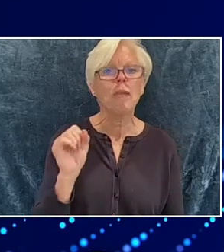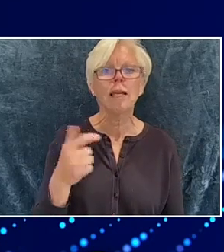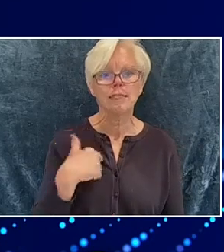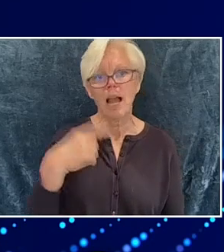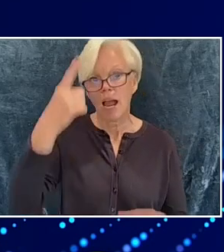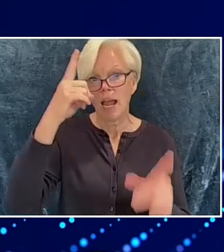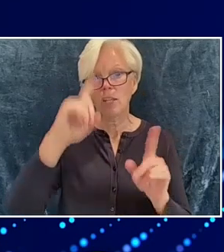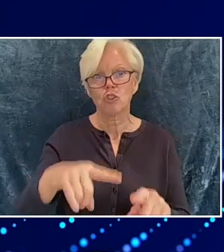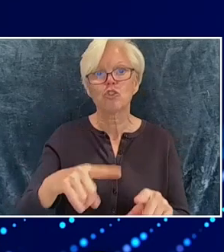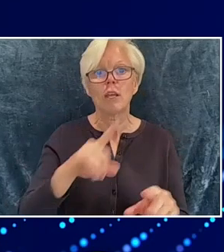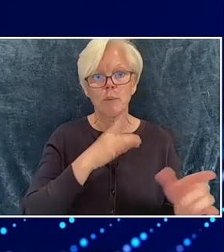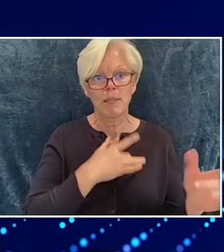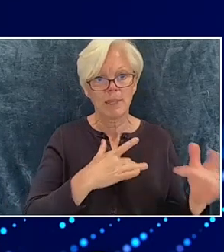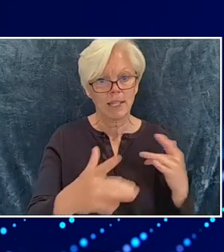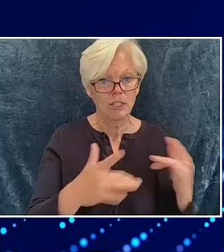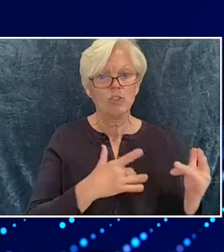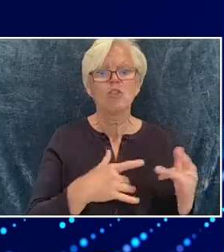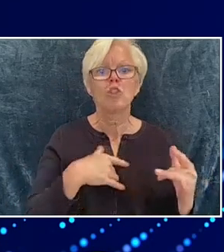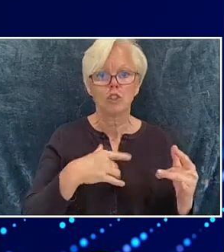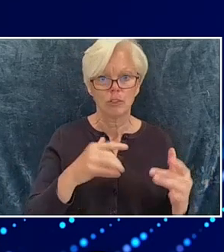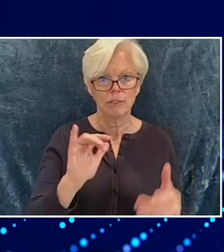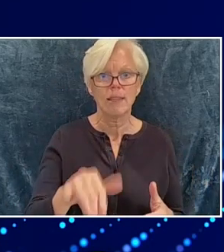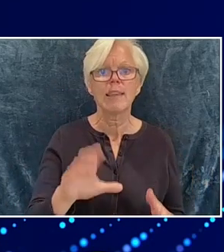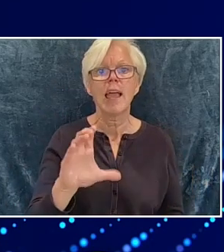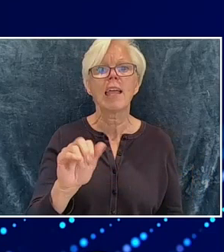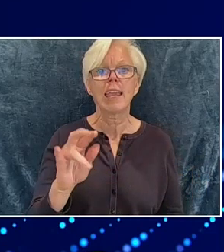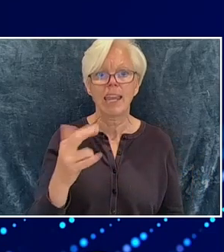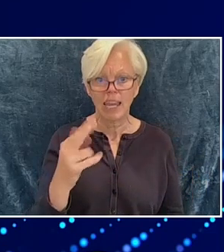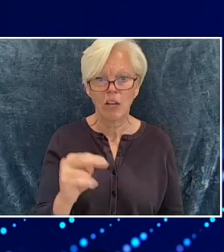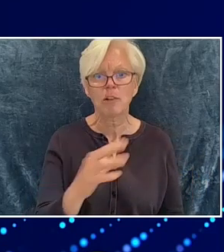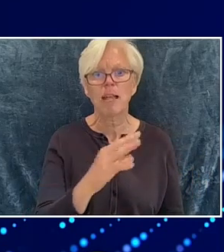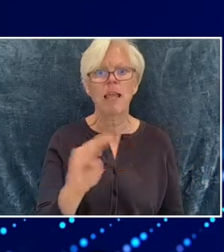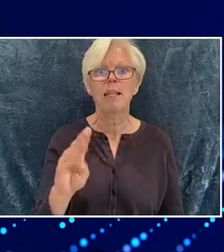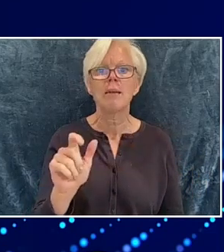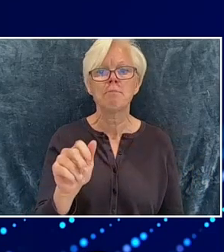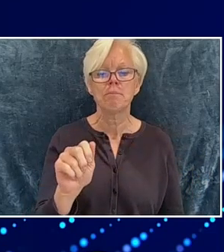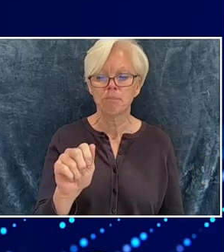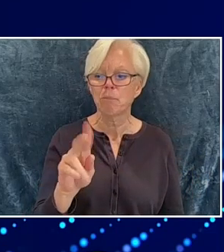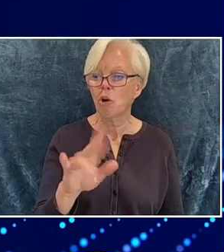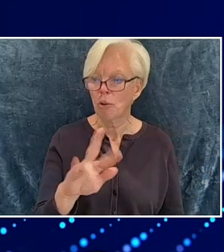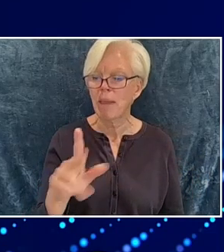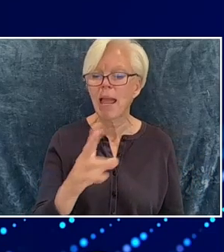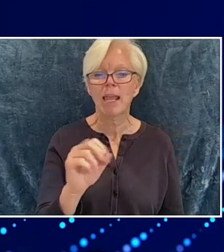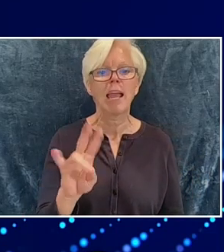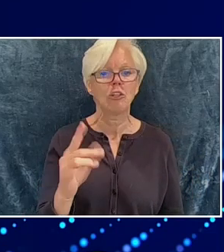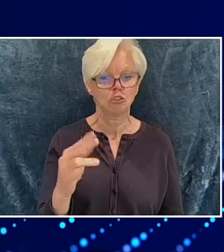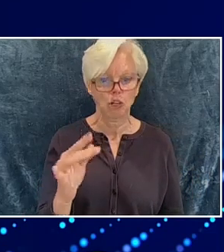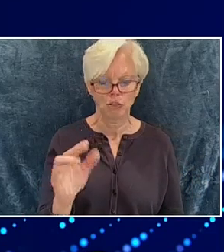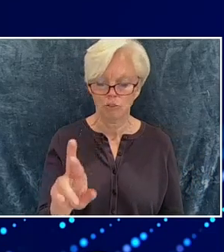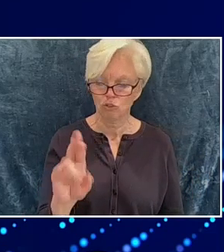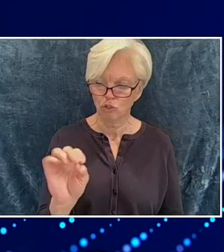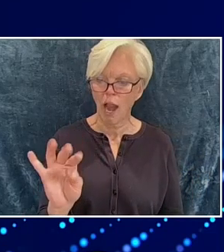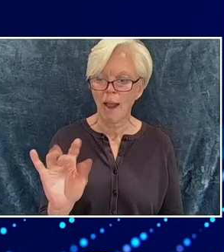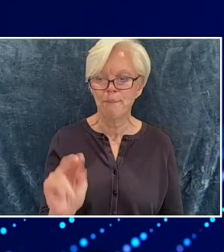concerns that were raised by Carolyn and Barmak and Robyn. I would be very- it would be very